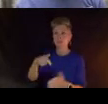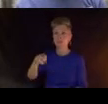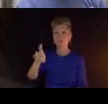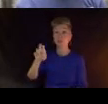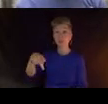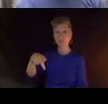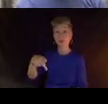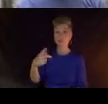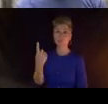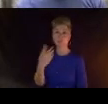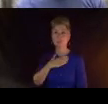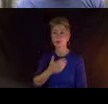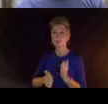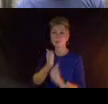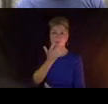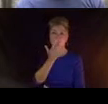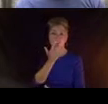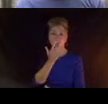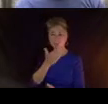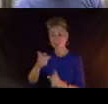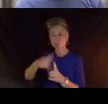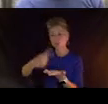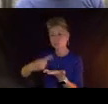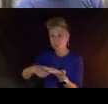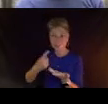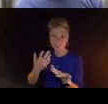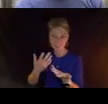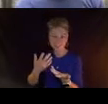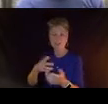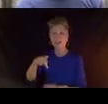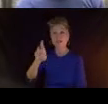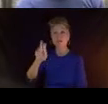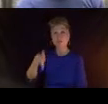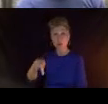to talk to people about in my clinic appointments. But PrEP being a medication that reduces